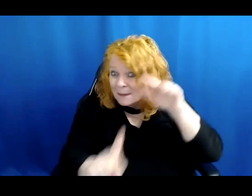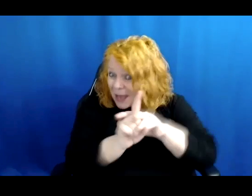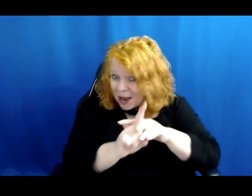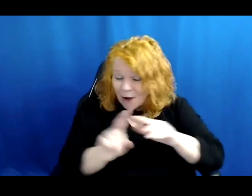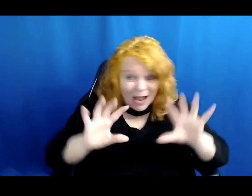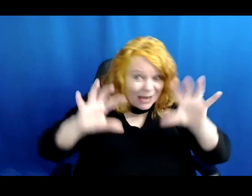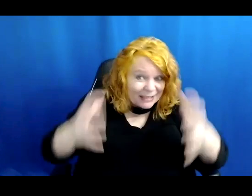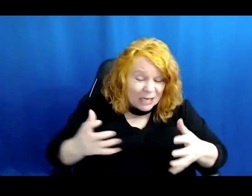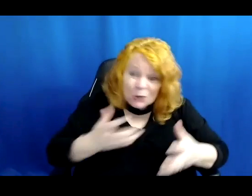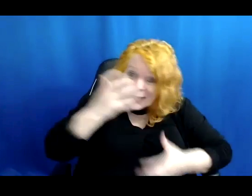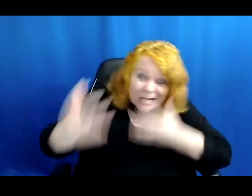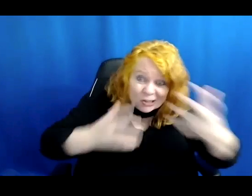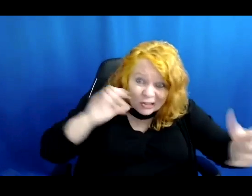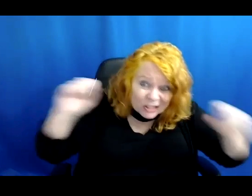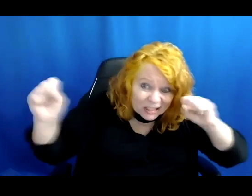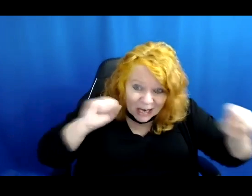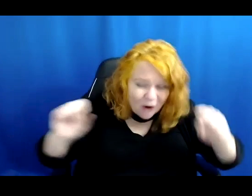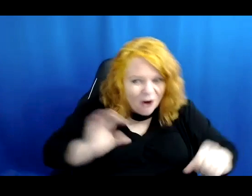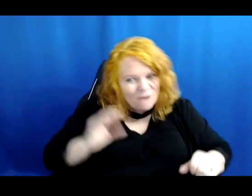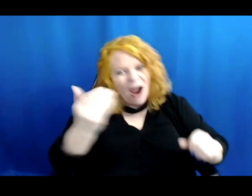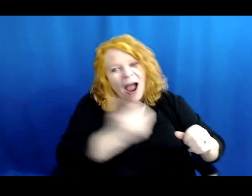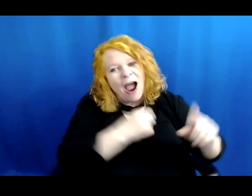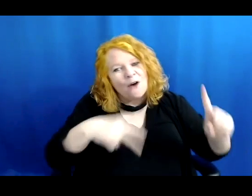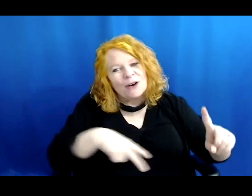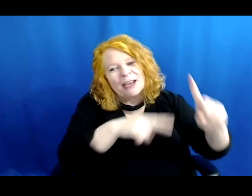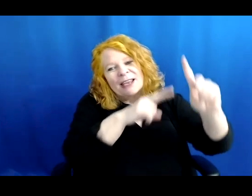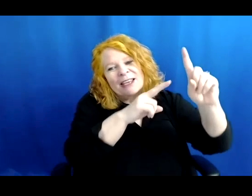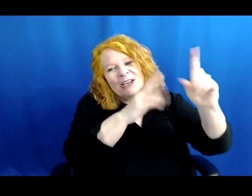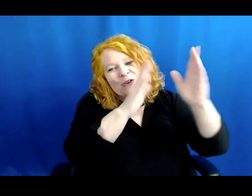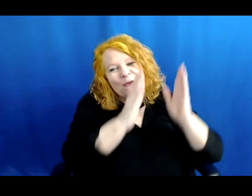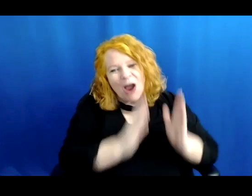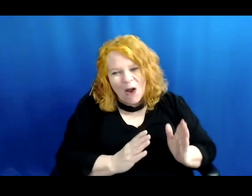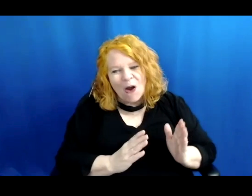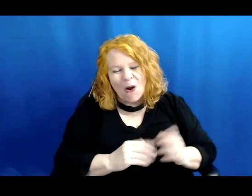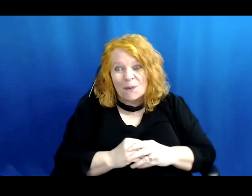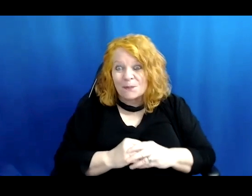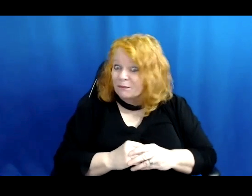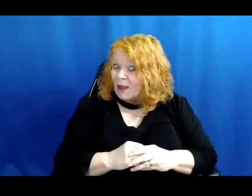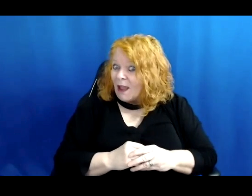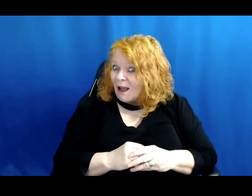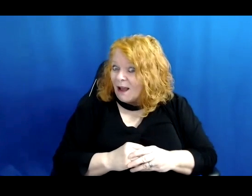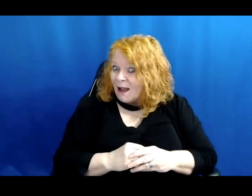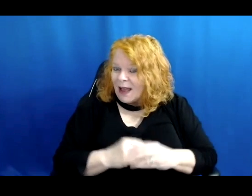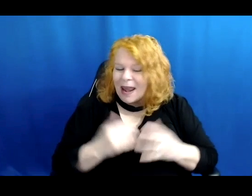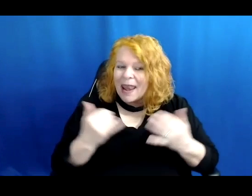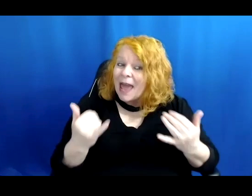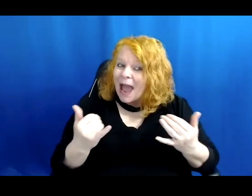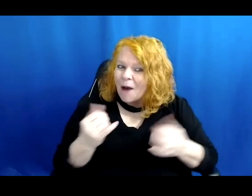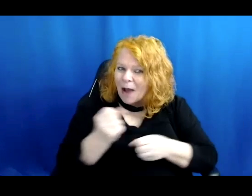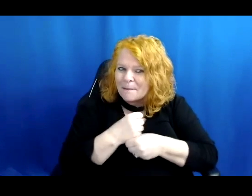cheer, for our hero. And then I am going to make a little crest, just cut out a little